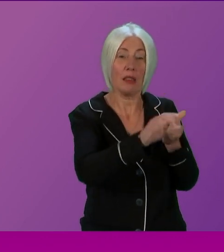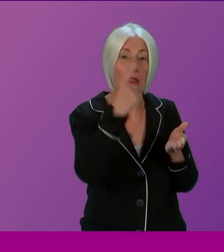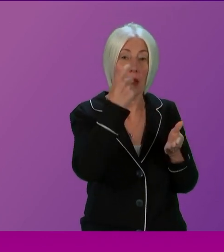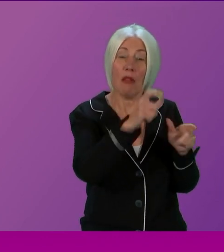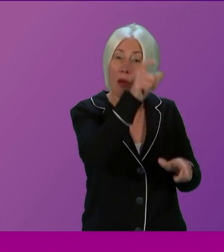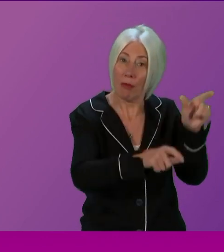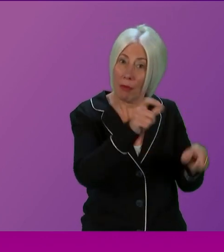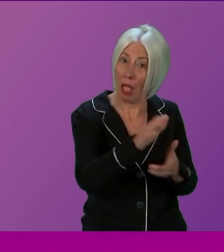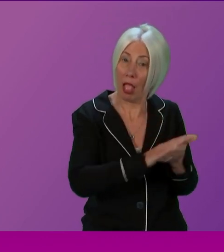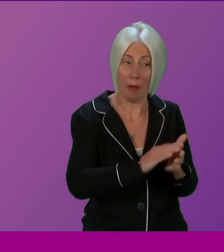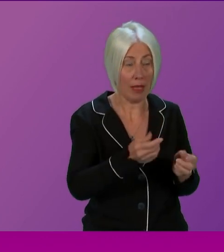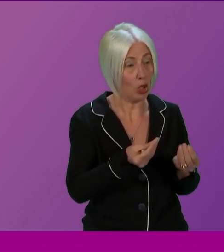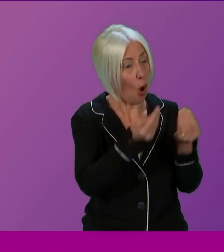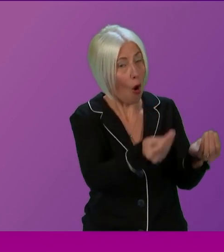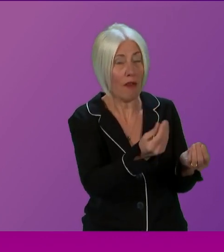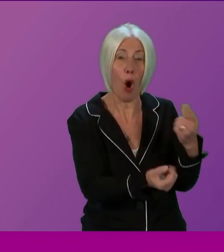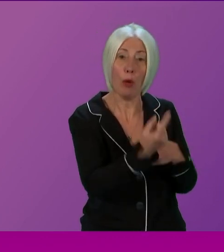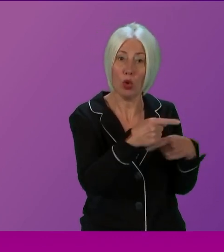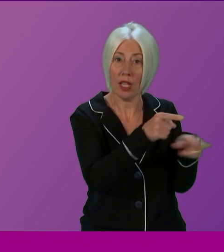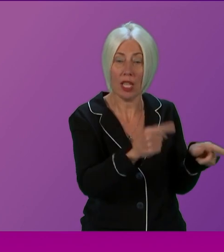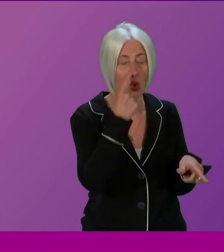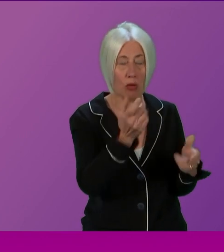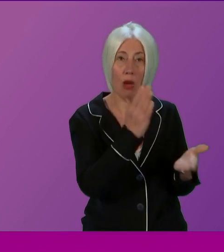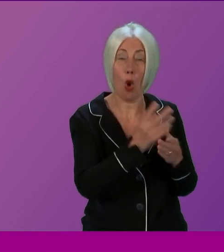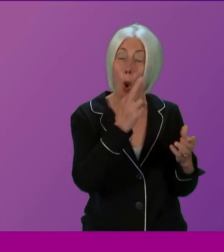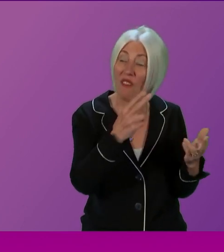to offering opportunities to young people. I hope that that inspires other organisations